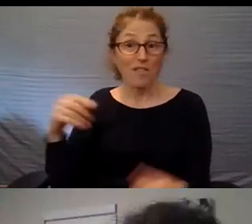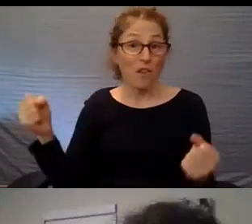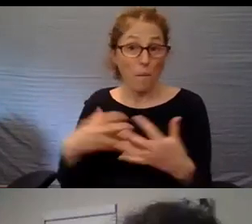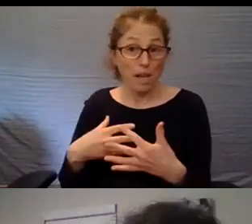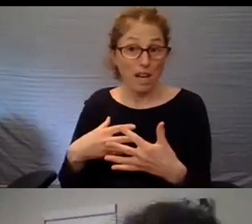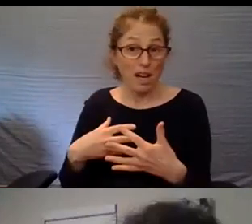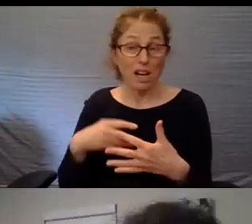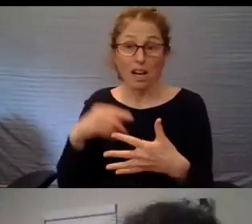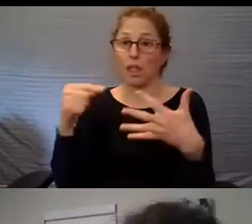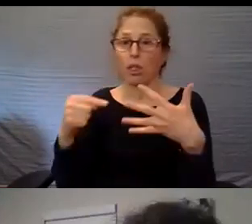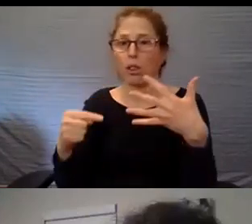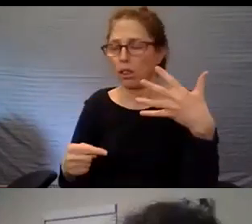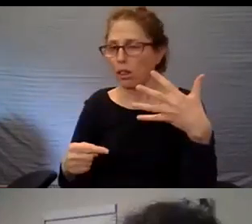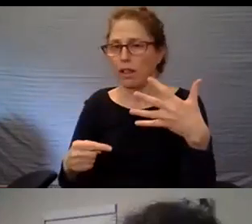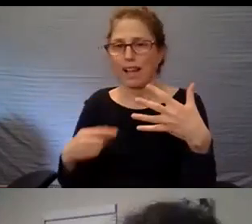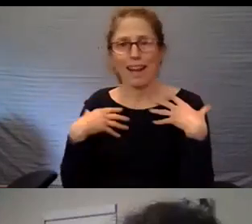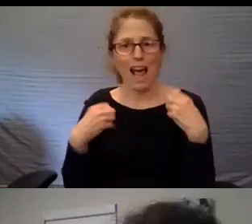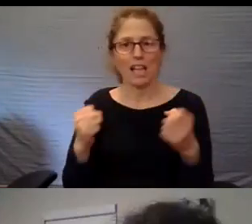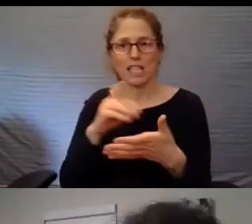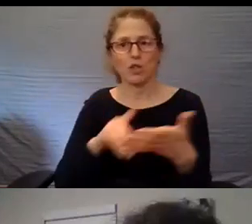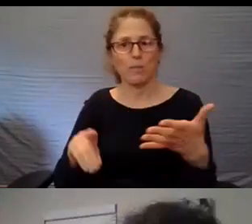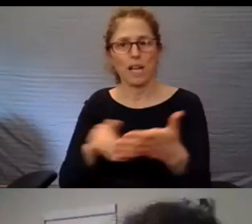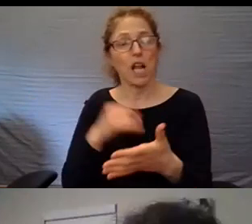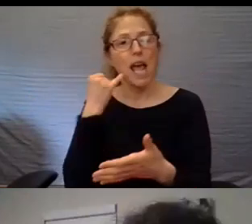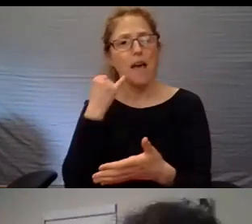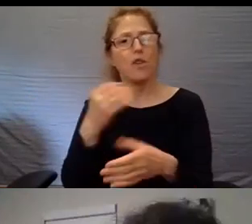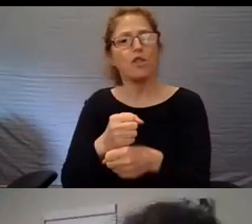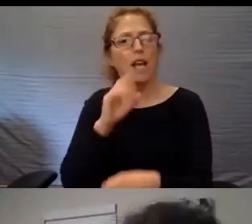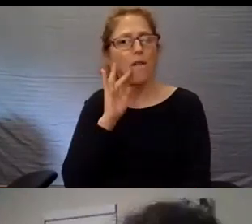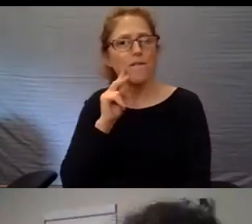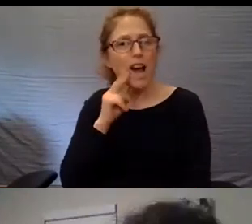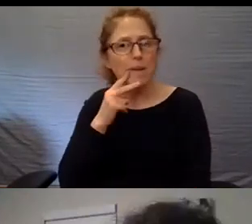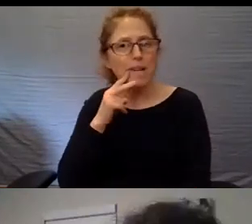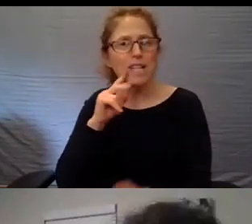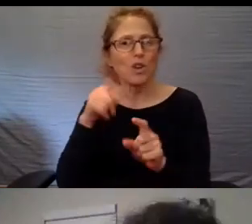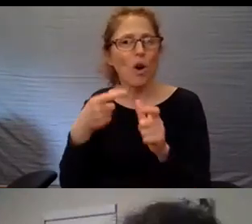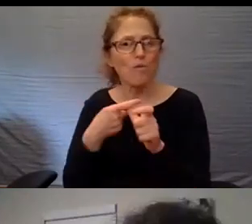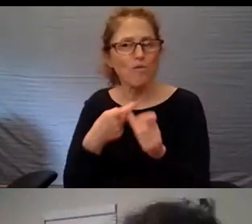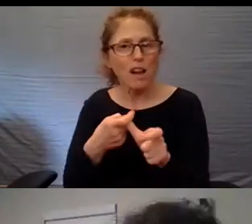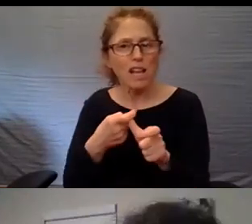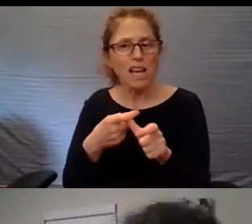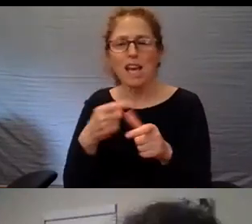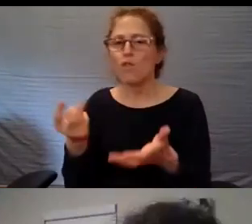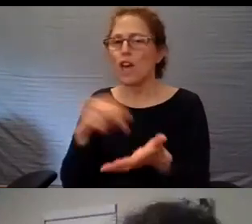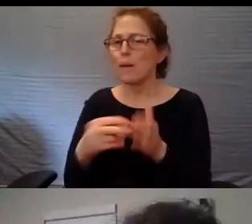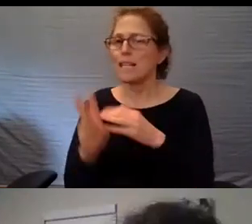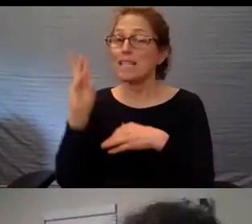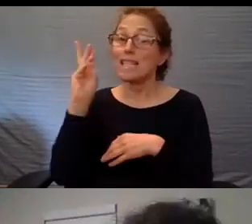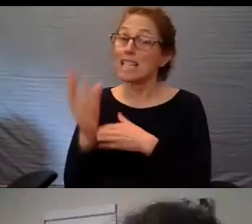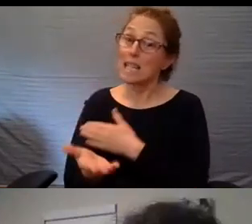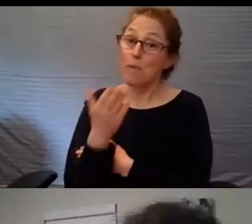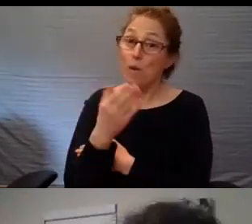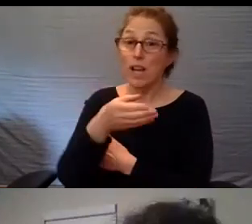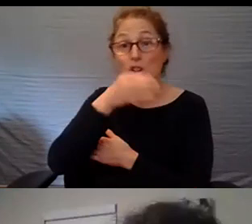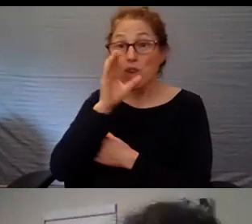If you take your vitamin, go for a morning run, drink your eight glasses of